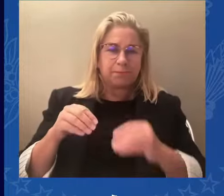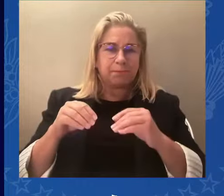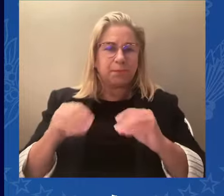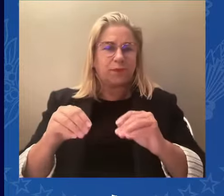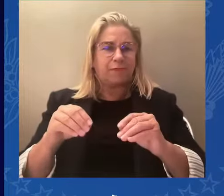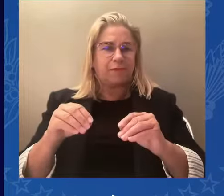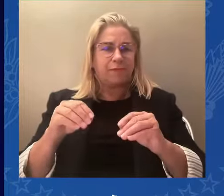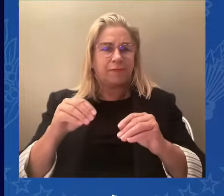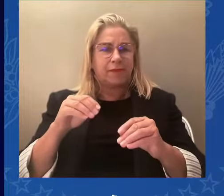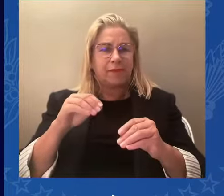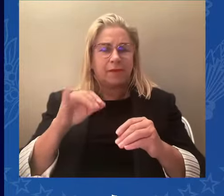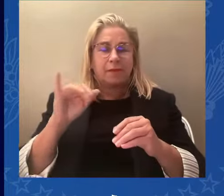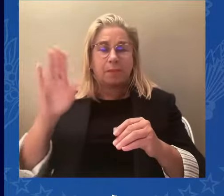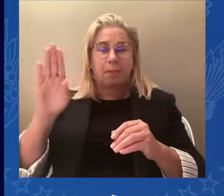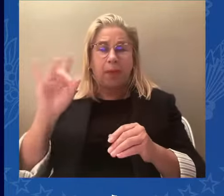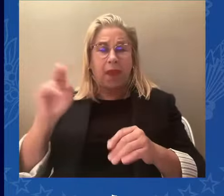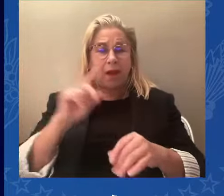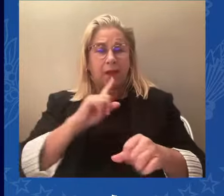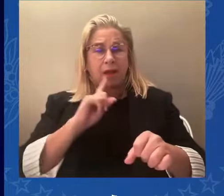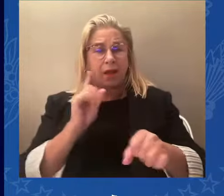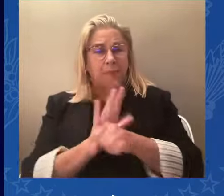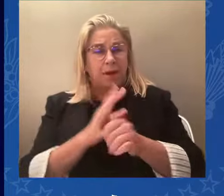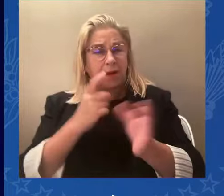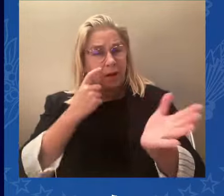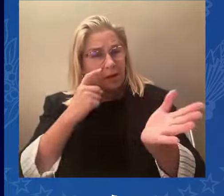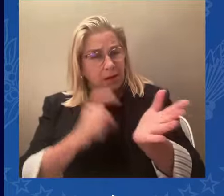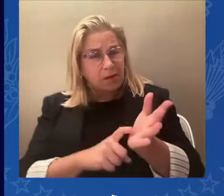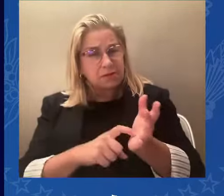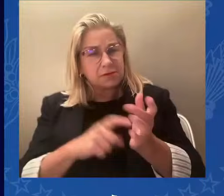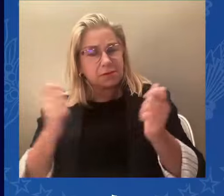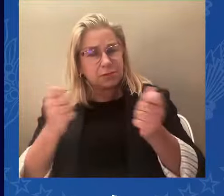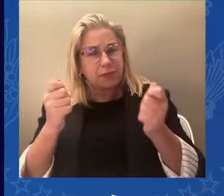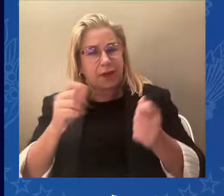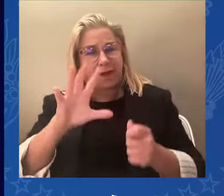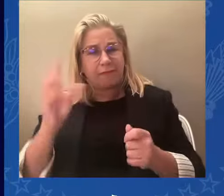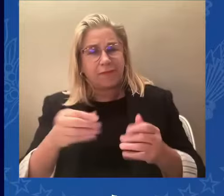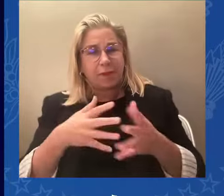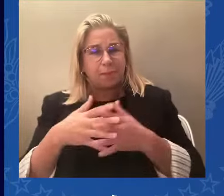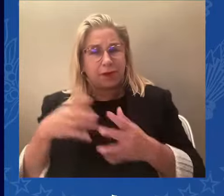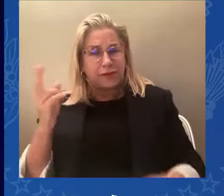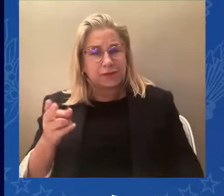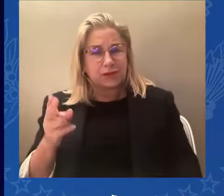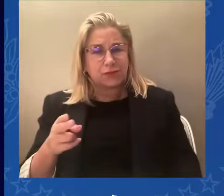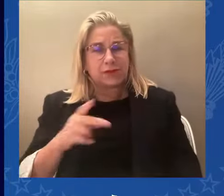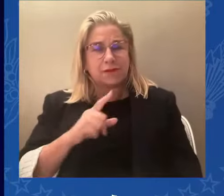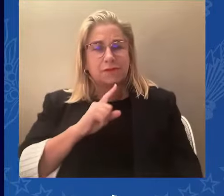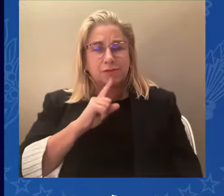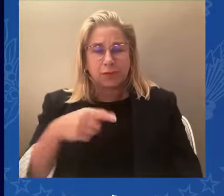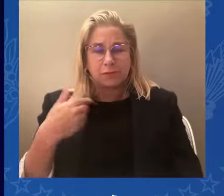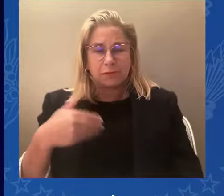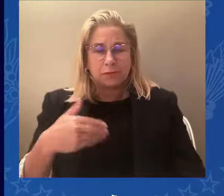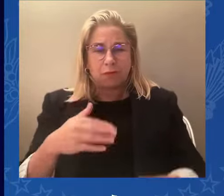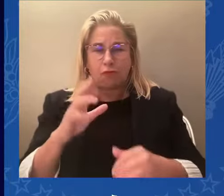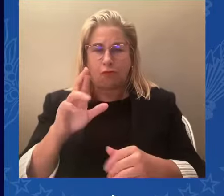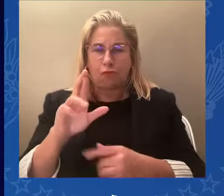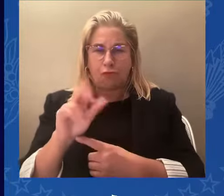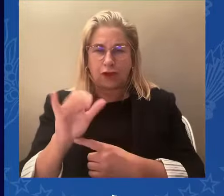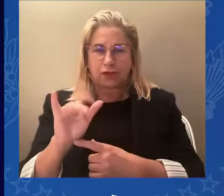President Biden's deep and long relationship with the Congressional Black Caucus reflects his unwavering belief in the power of collective progress,